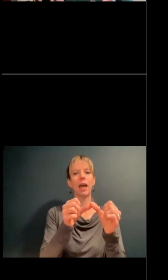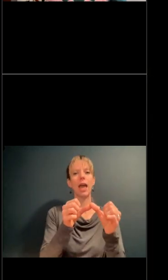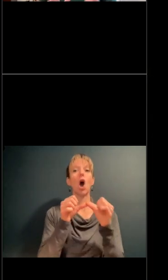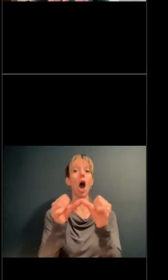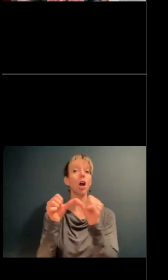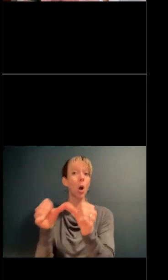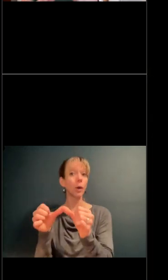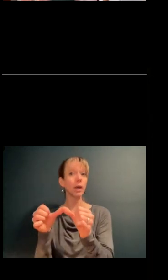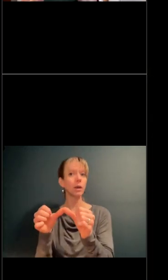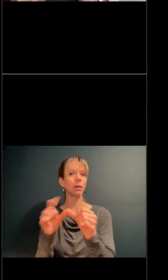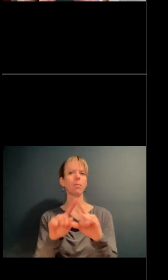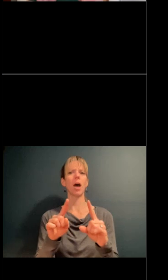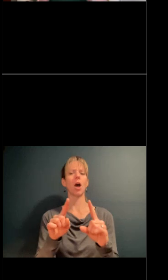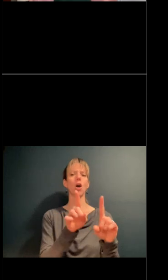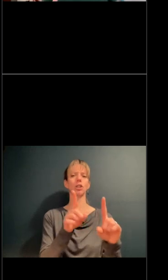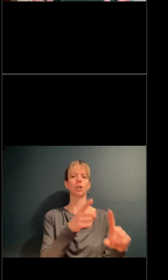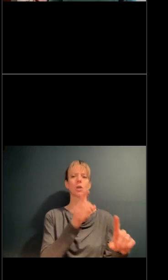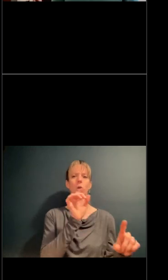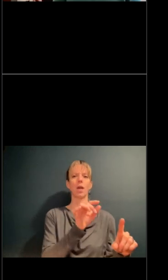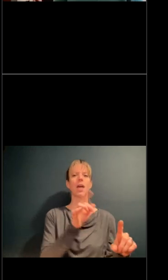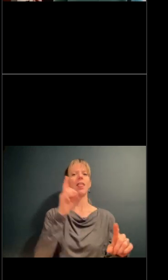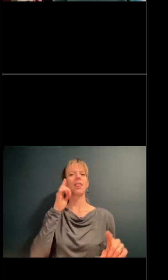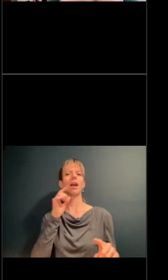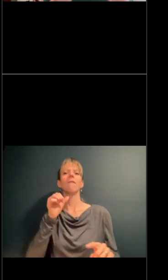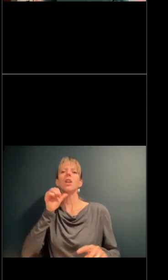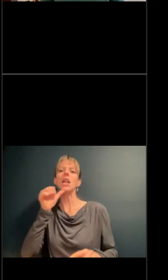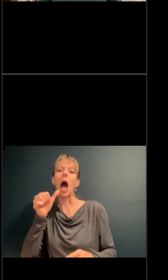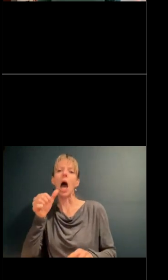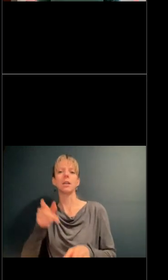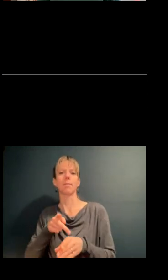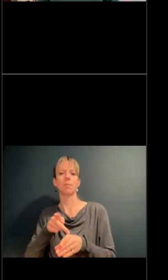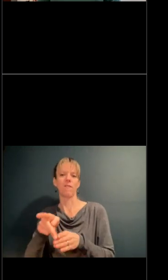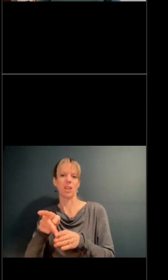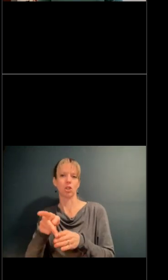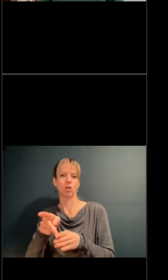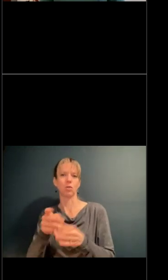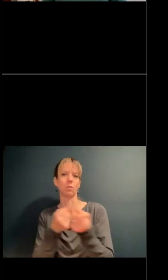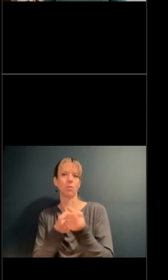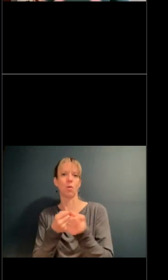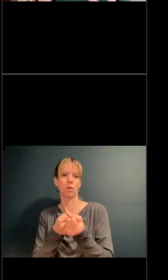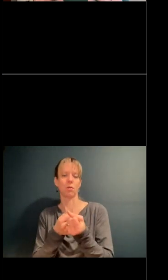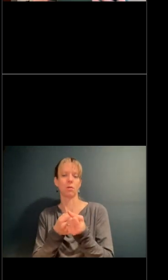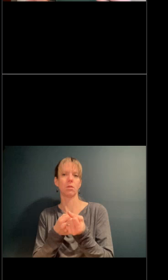you to think about nonprofessional supports. About natural supports as we think about the